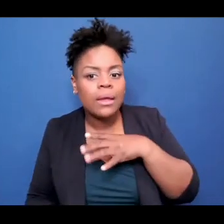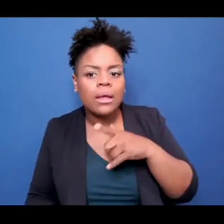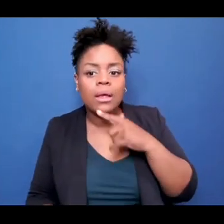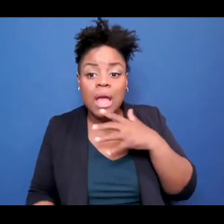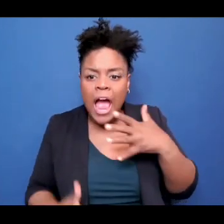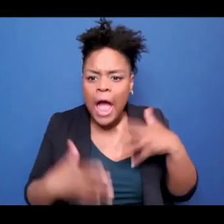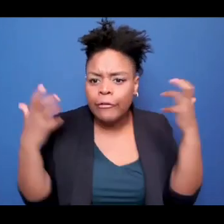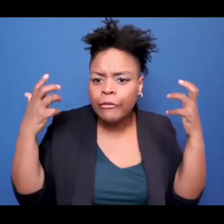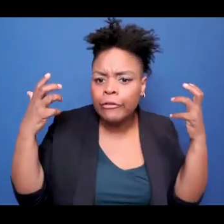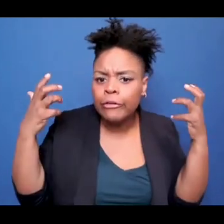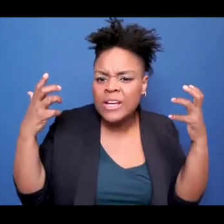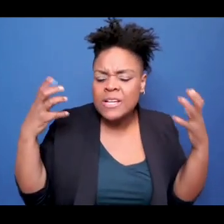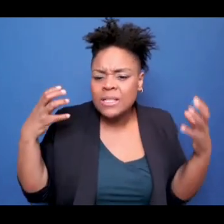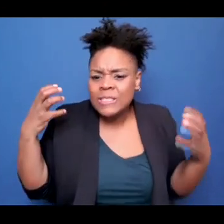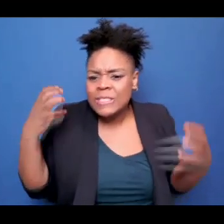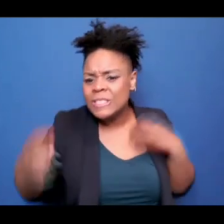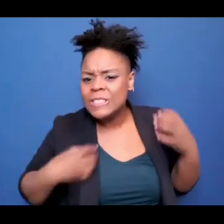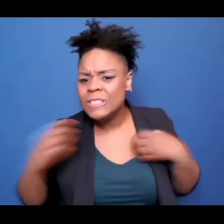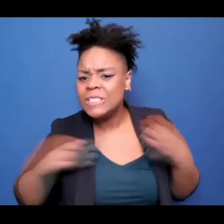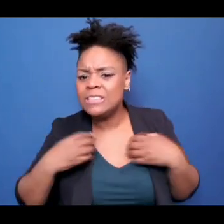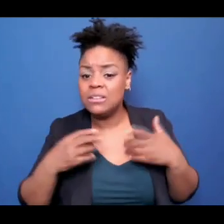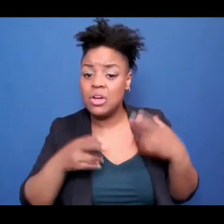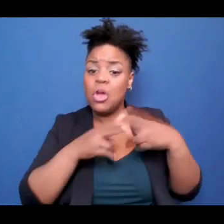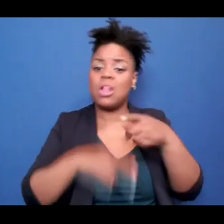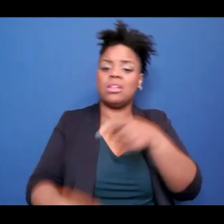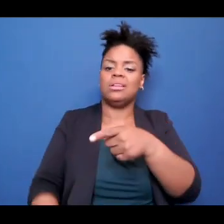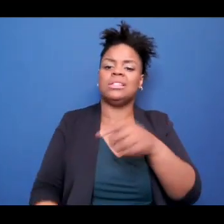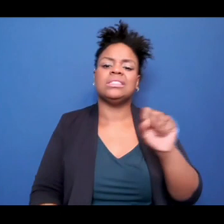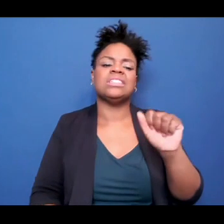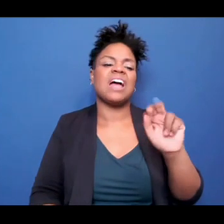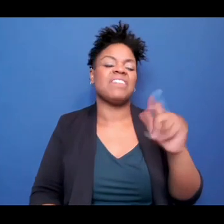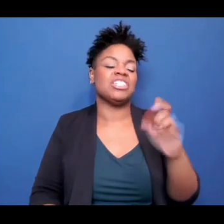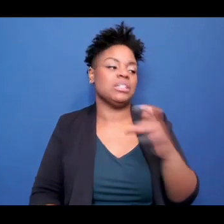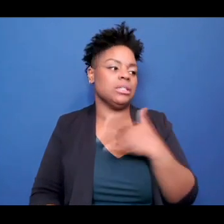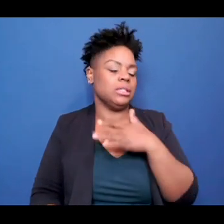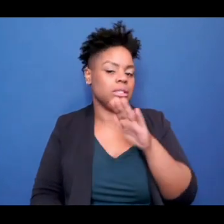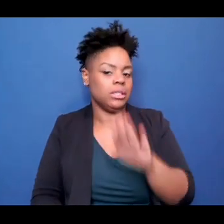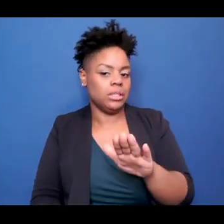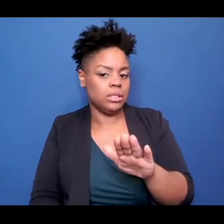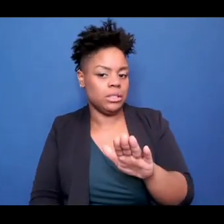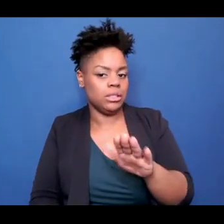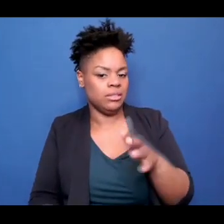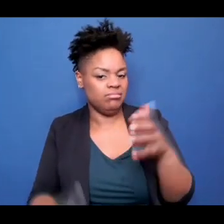STEREOTYPED AS AGGRESSIVE, REPORTEDLY AS SAVAGES WHO CRY